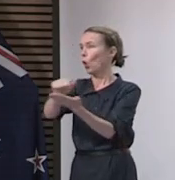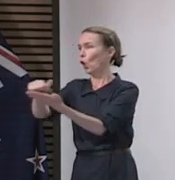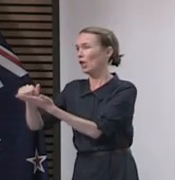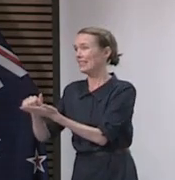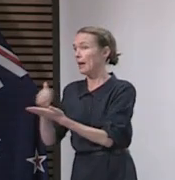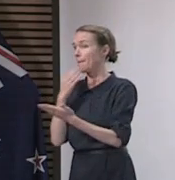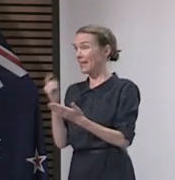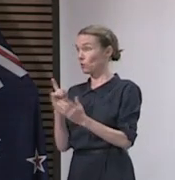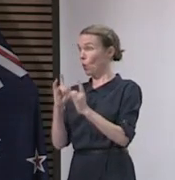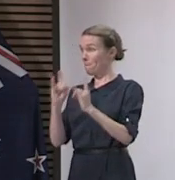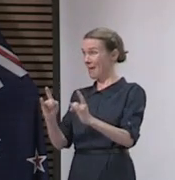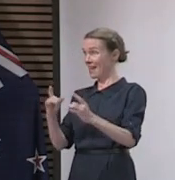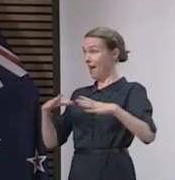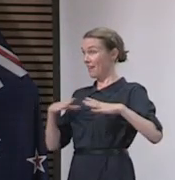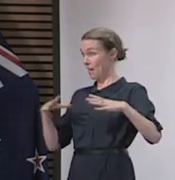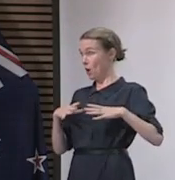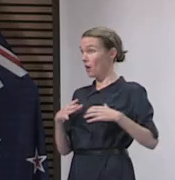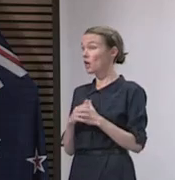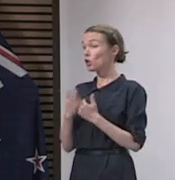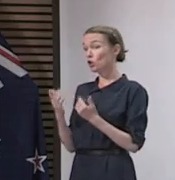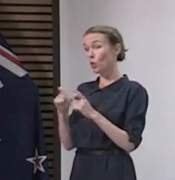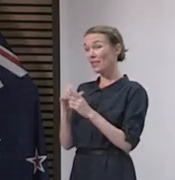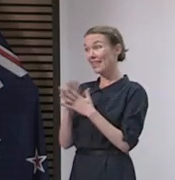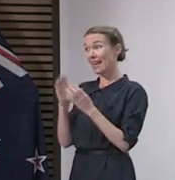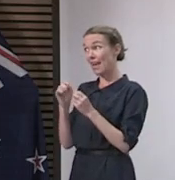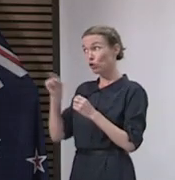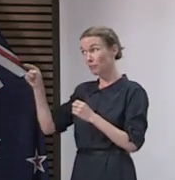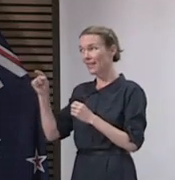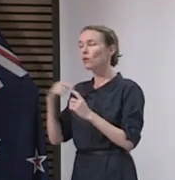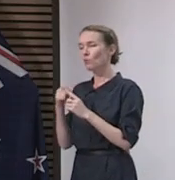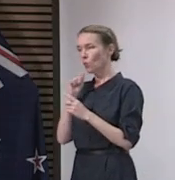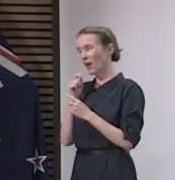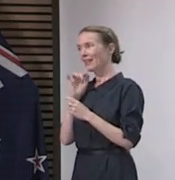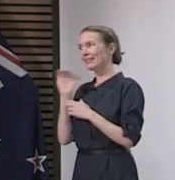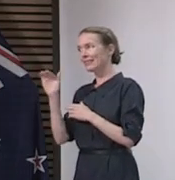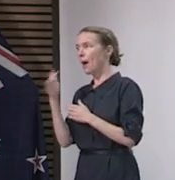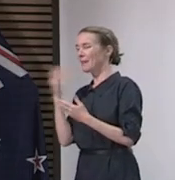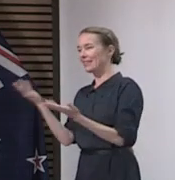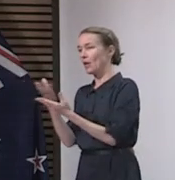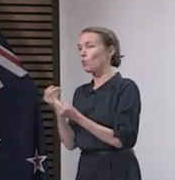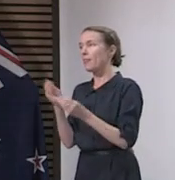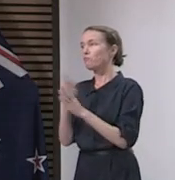we have asked each District Health Board to get in place